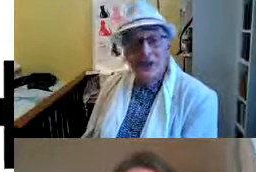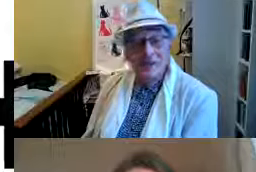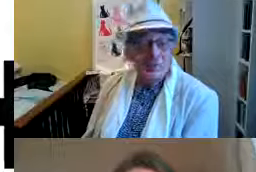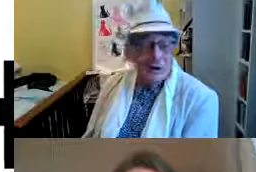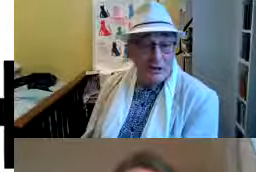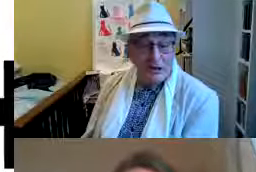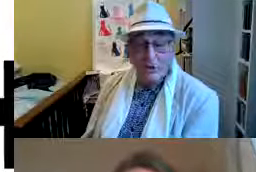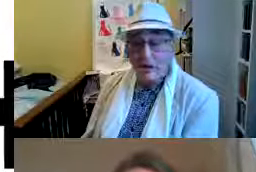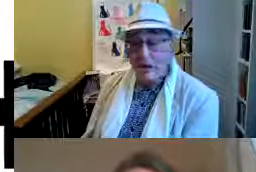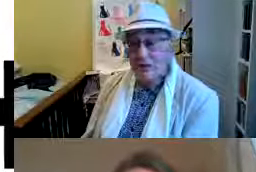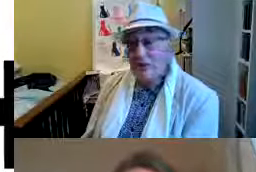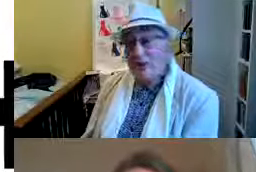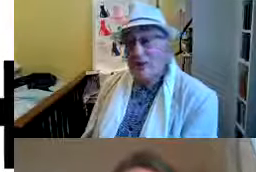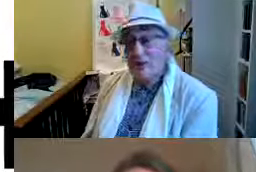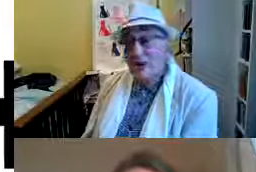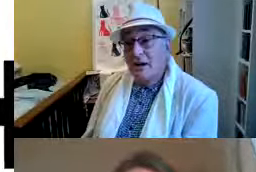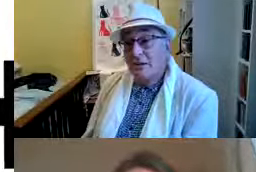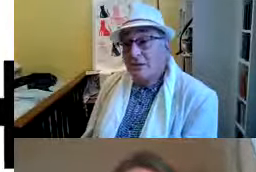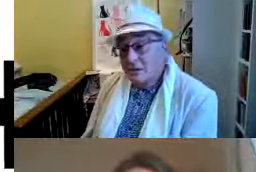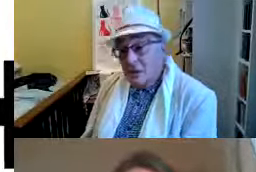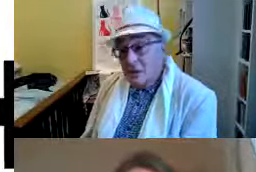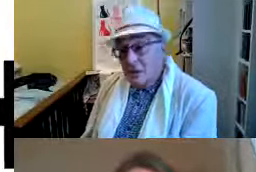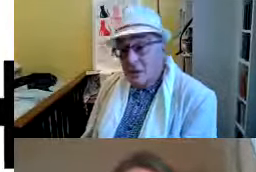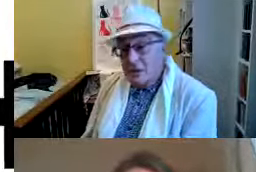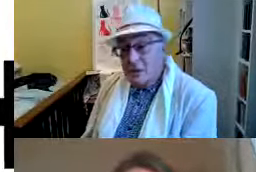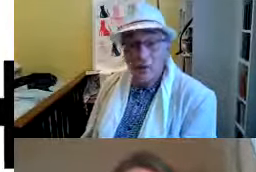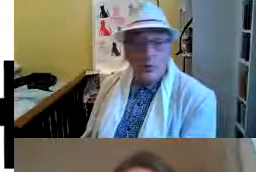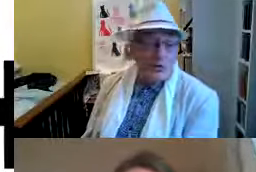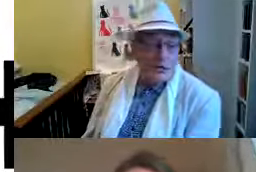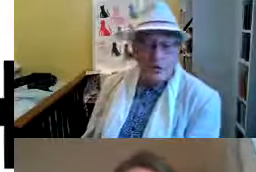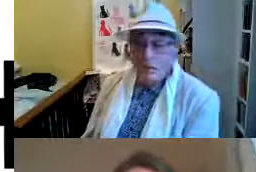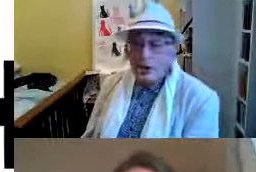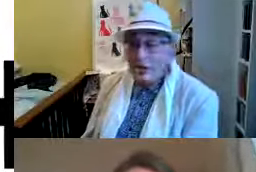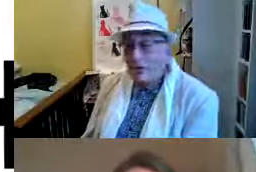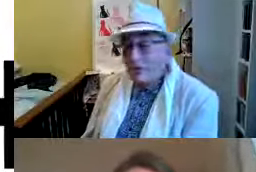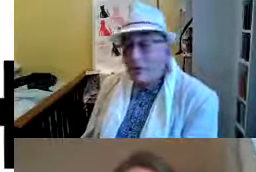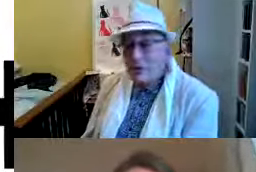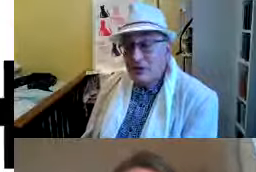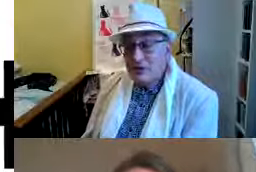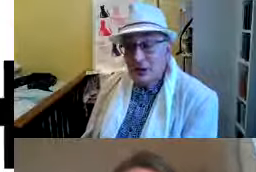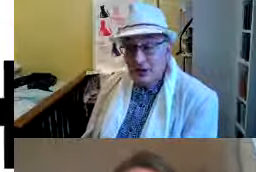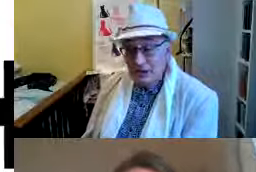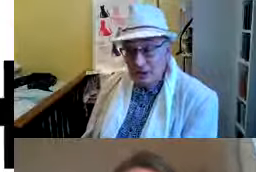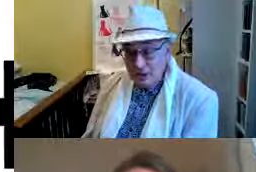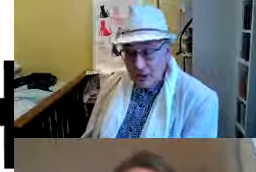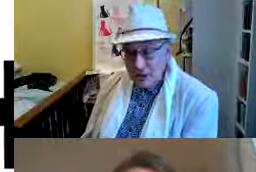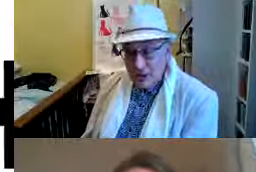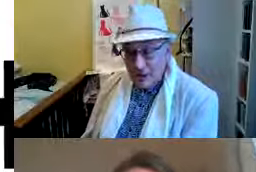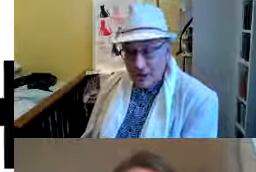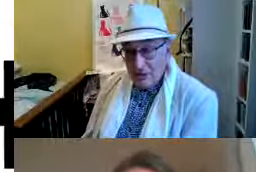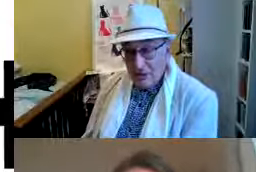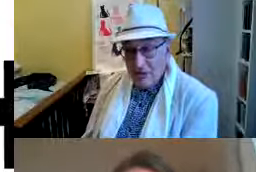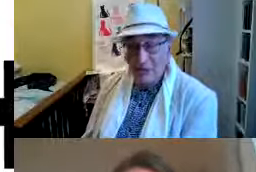to wait till the end and there's two ways you can do that you can put it into chat and esther will